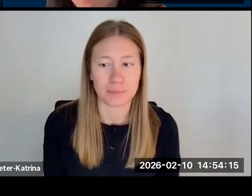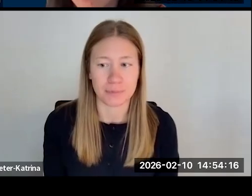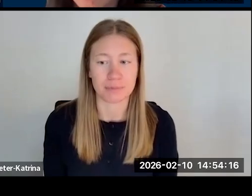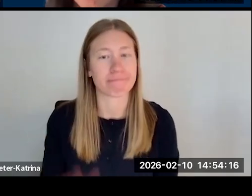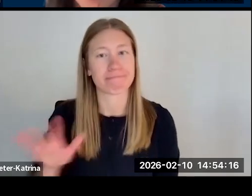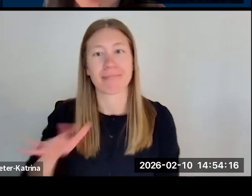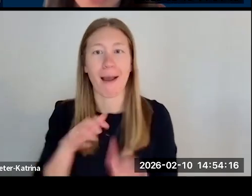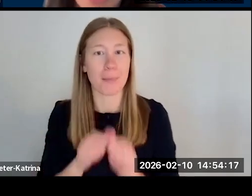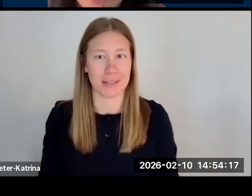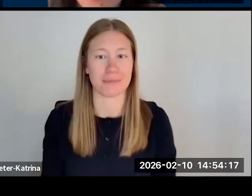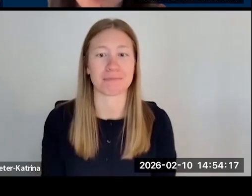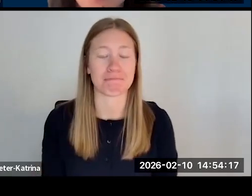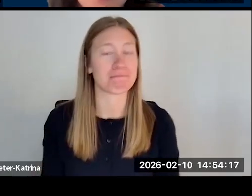'cause that's all I have to do.